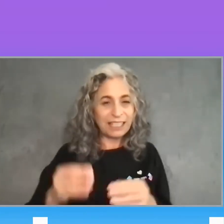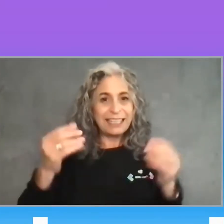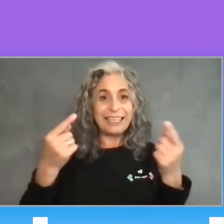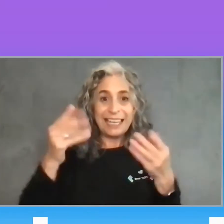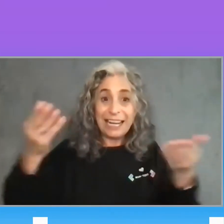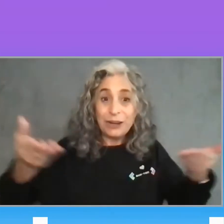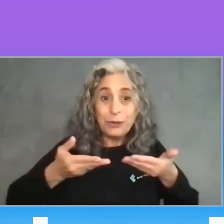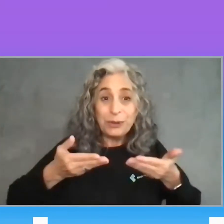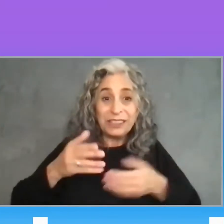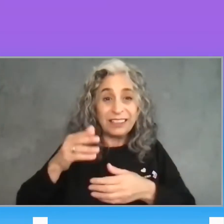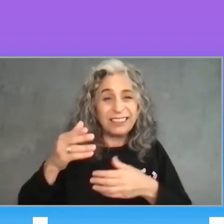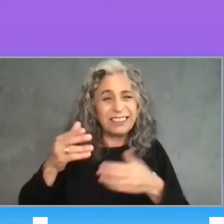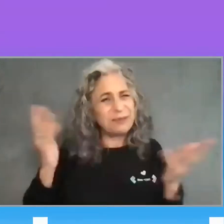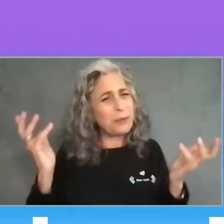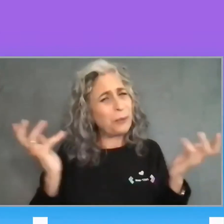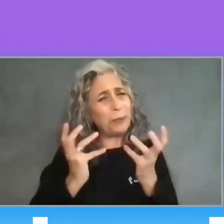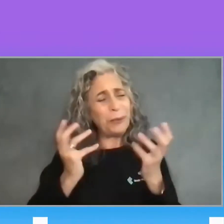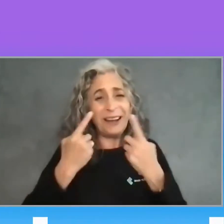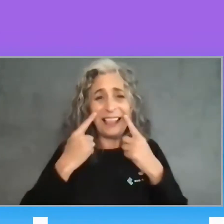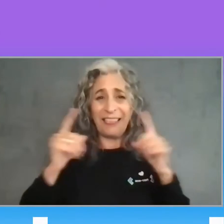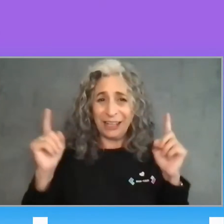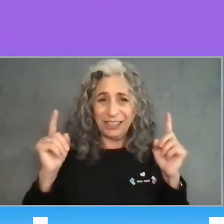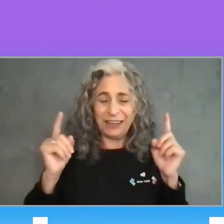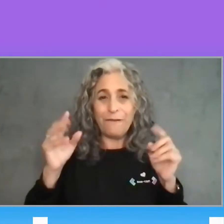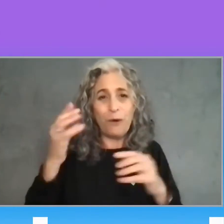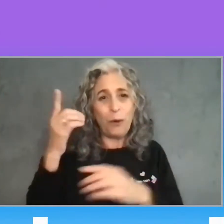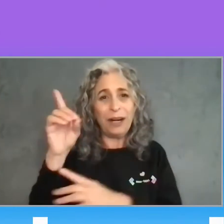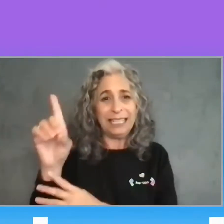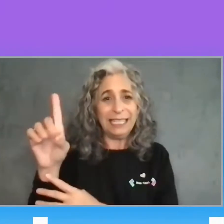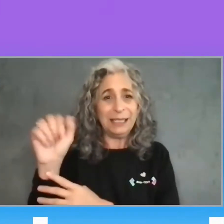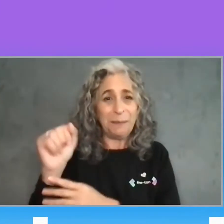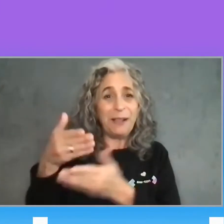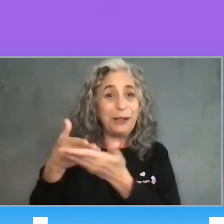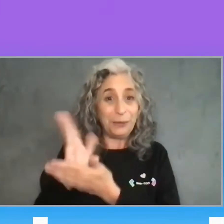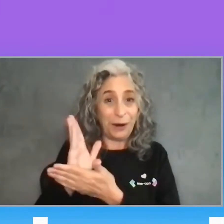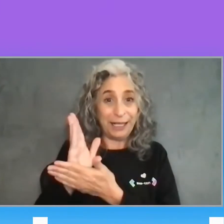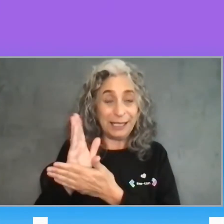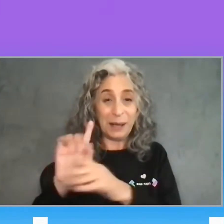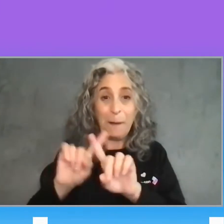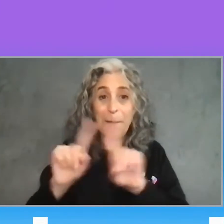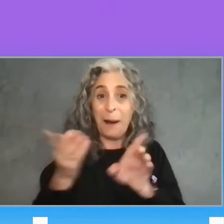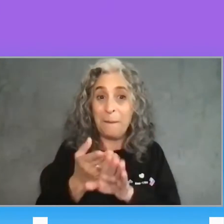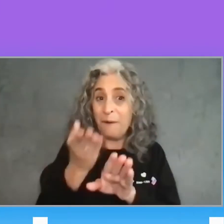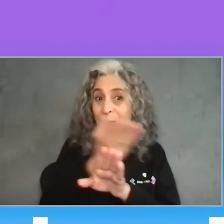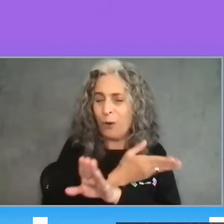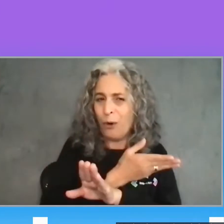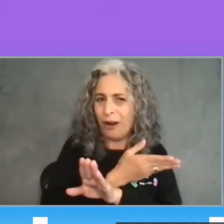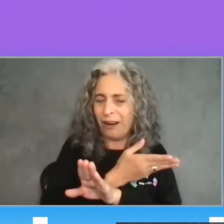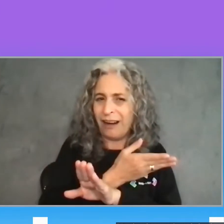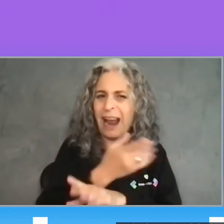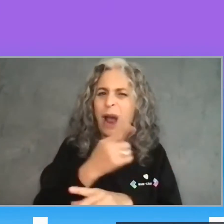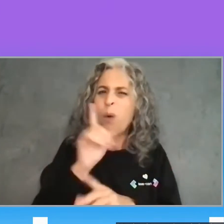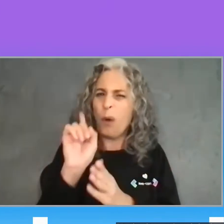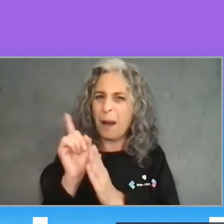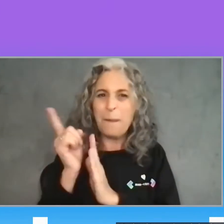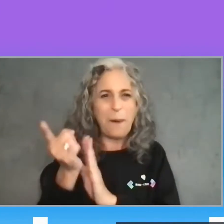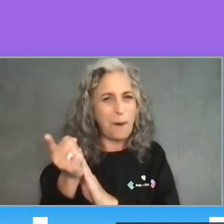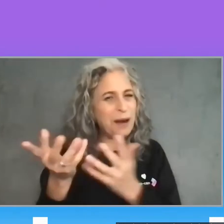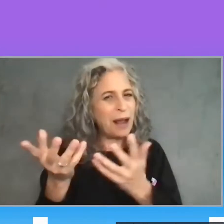it comes to disability rights. But before I do that, I'd like